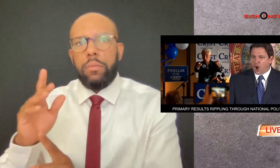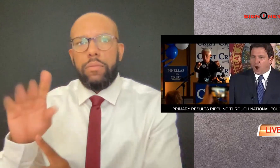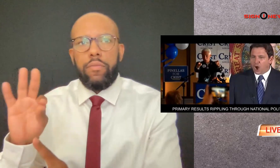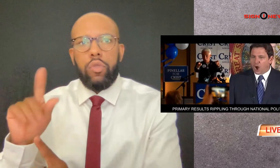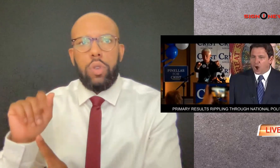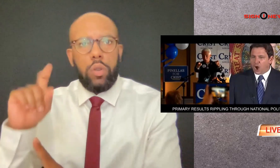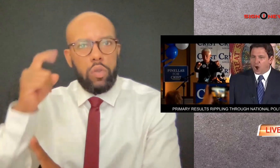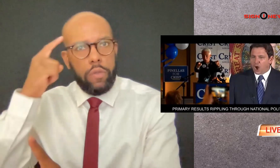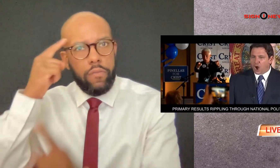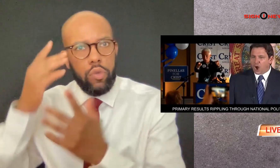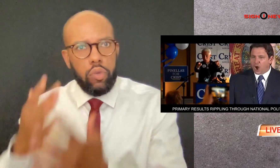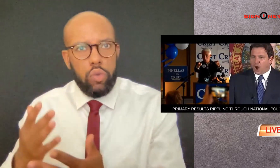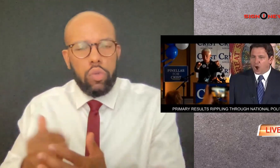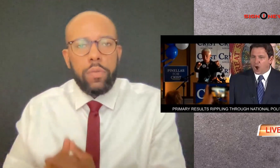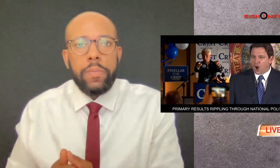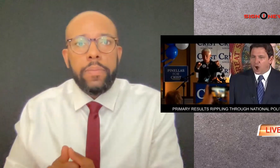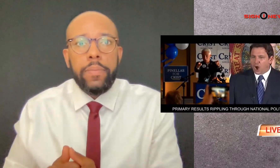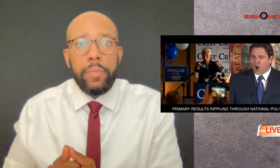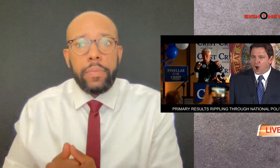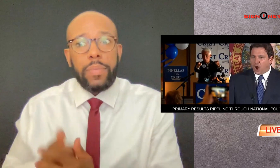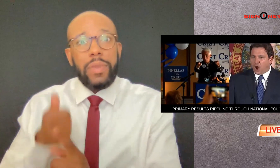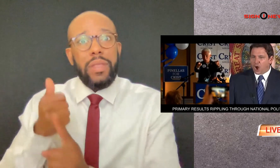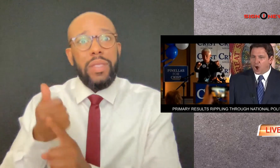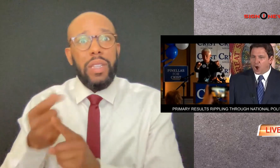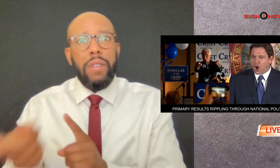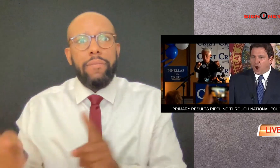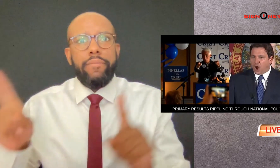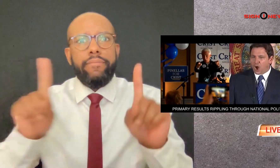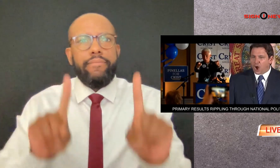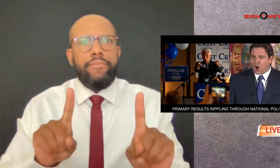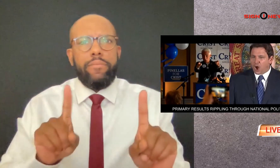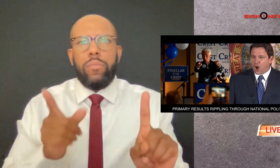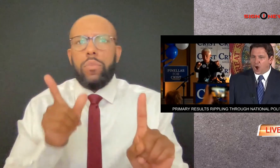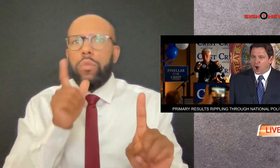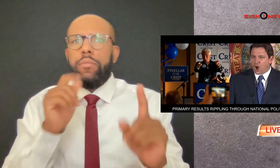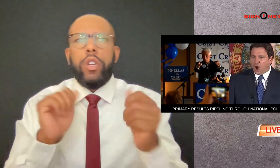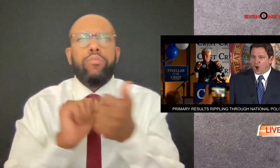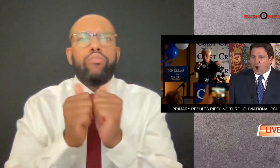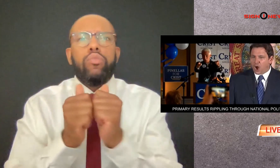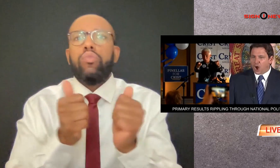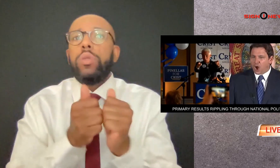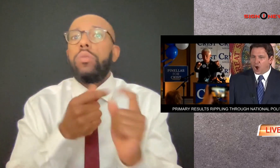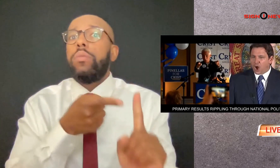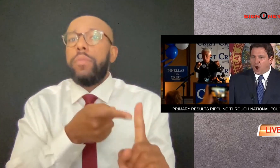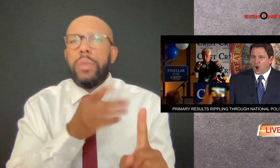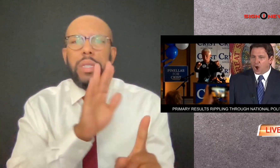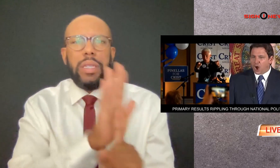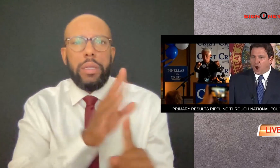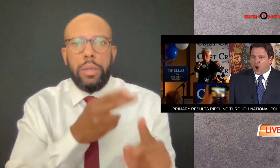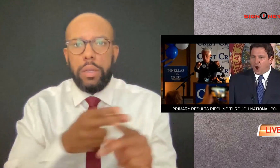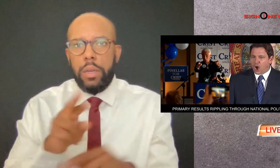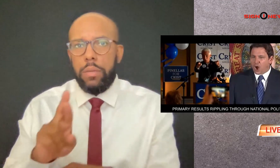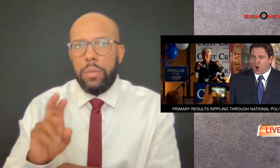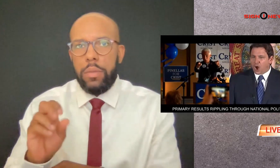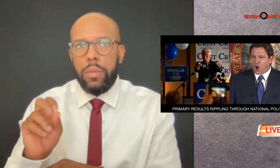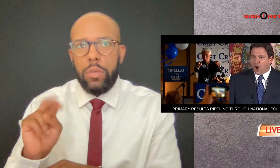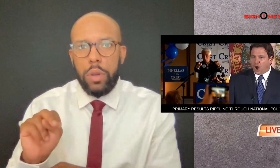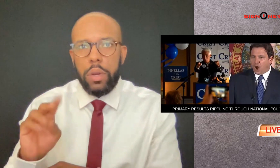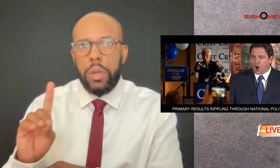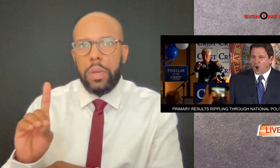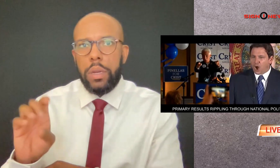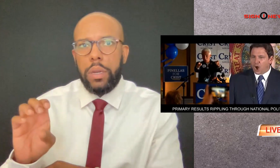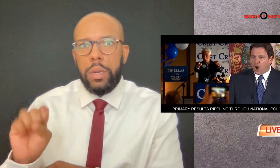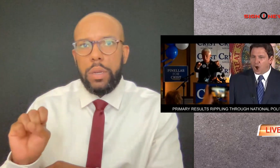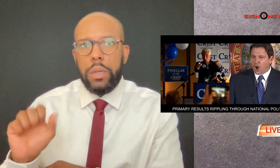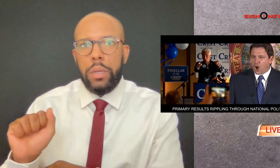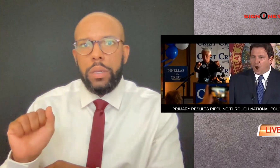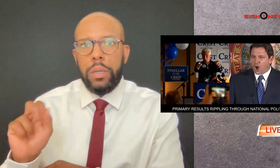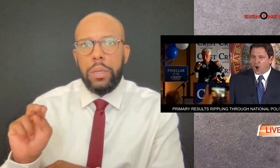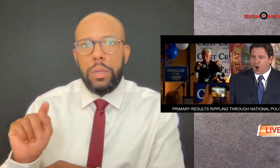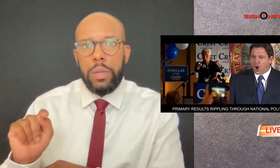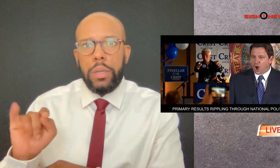Florida Democrats backed representative Charlie Crist as their nominee for governor he faces